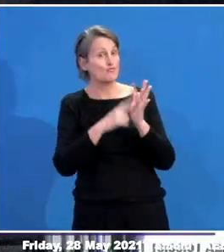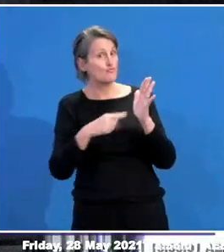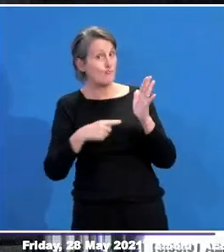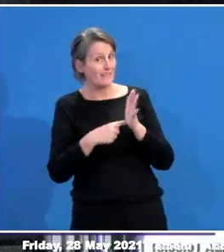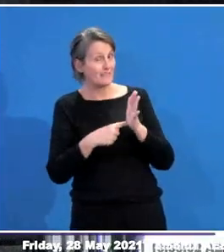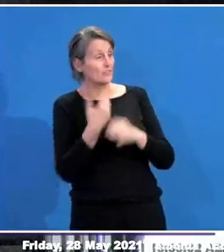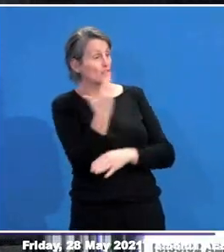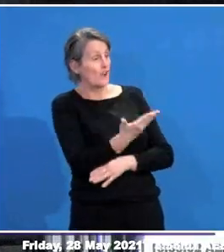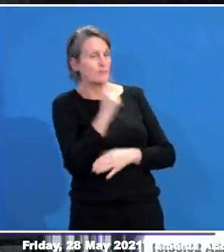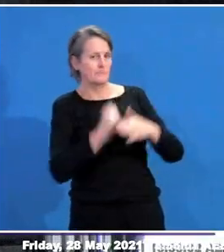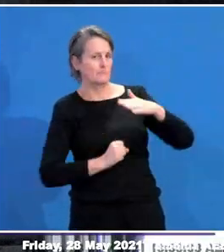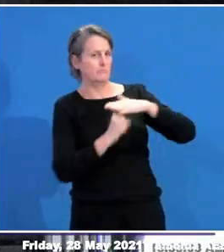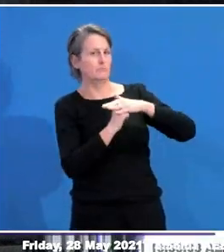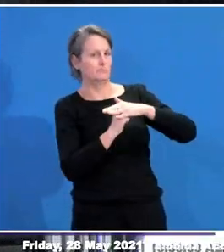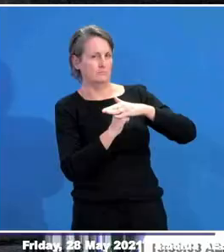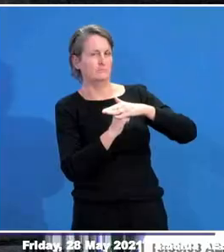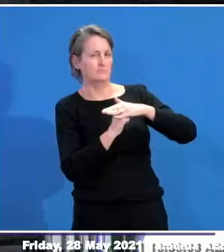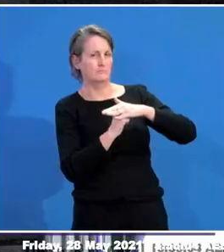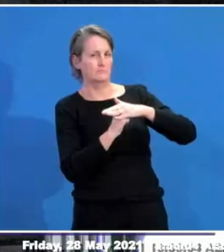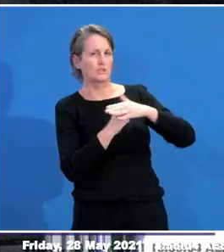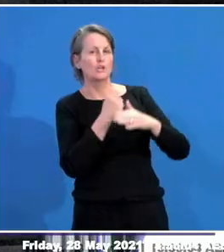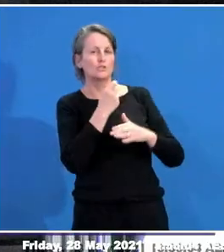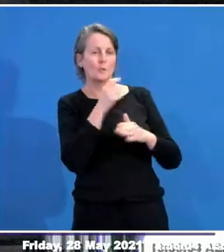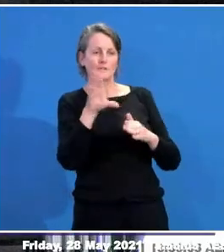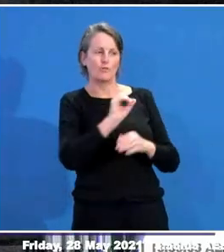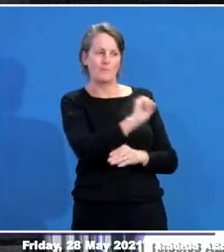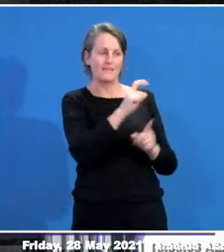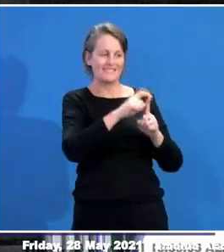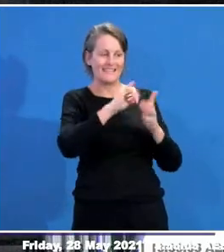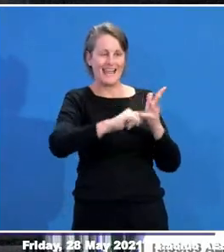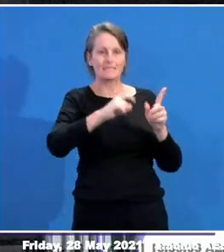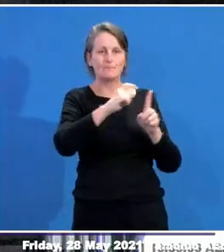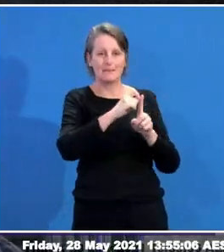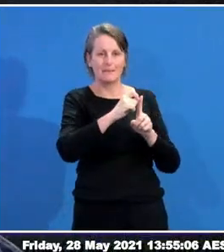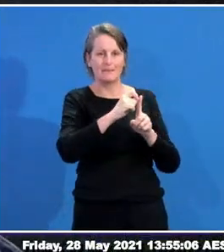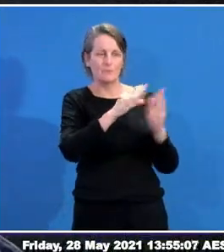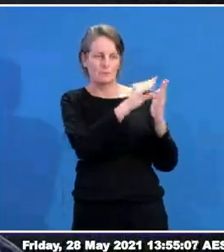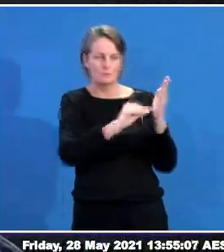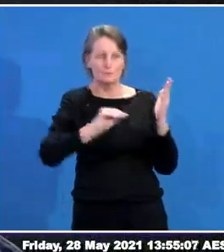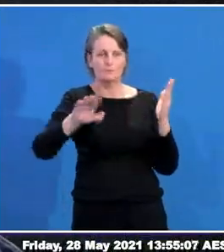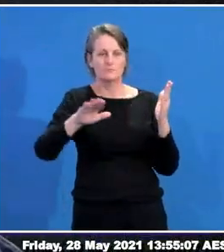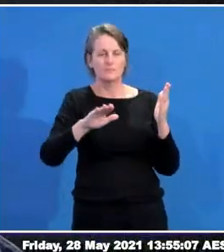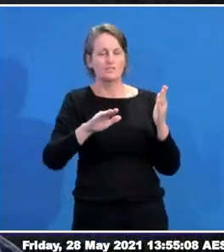at an amount that is equivalent to a percentage of the Disability Support Pension; is that right? MR McNAUGHTON: That's right, generally at 75 per cent of